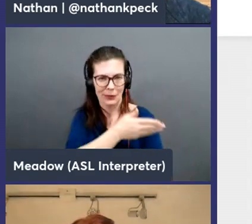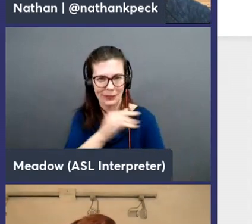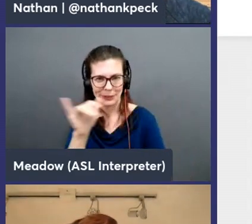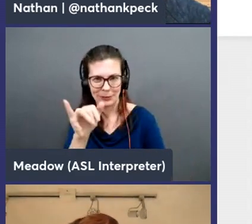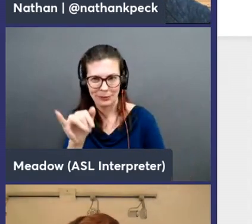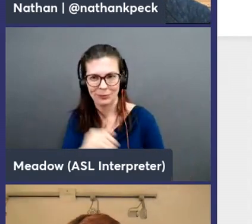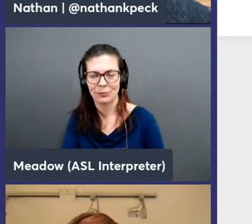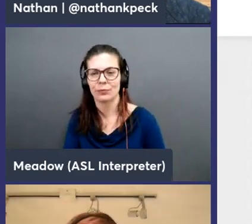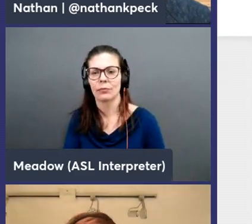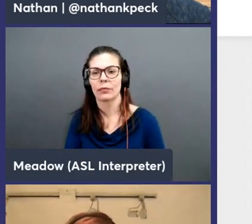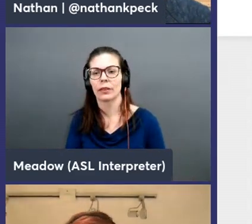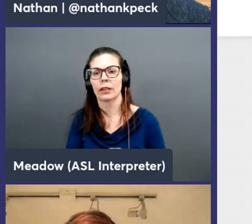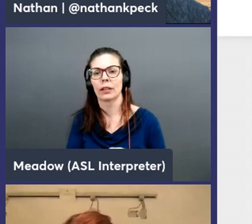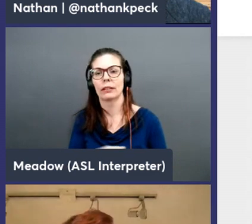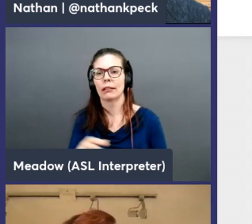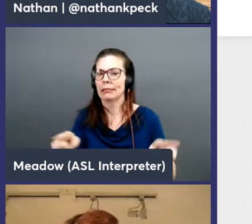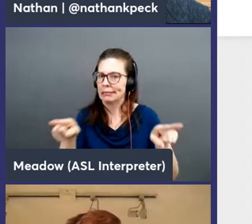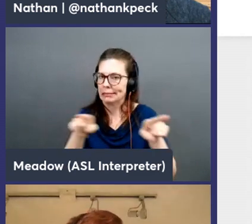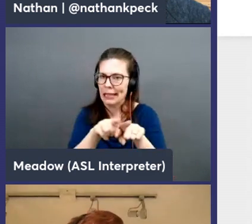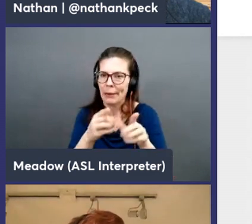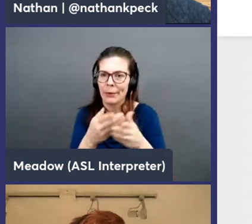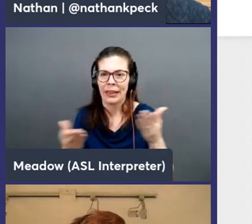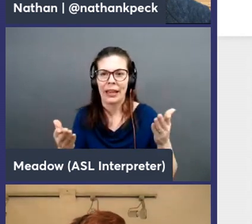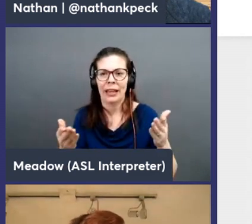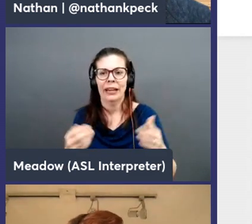There is the same thing that I also ran on IonQ,